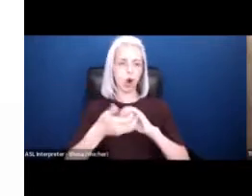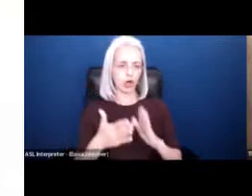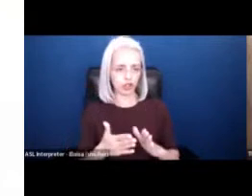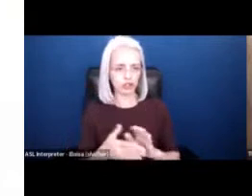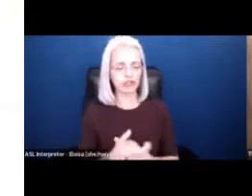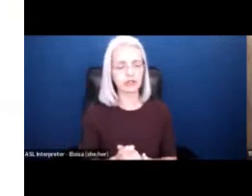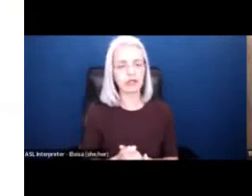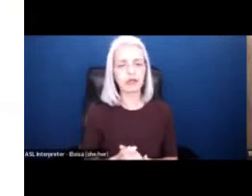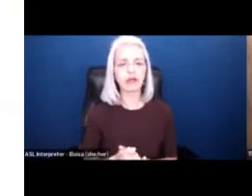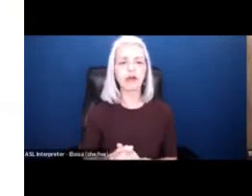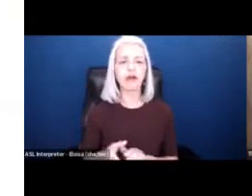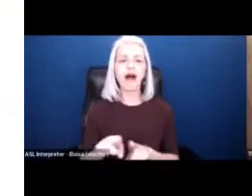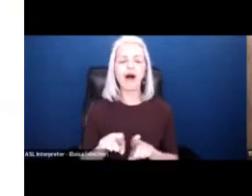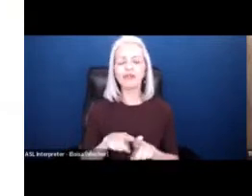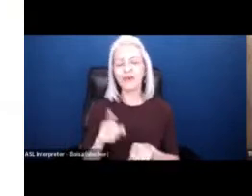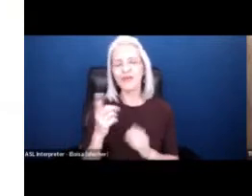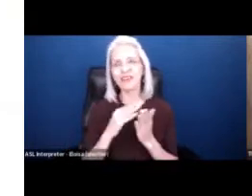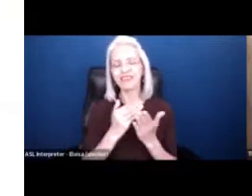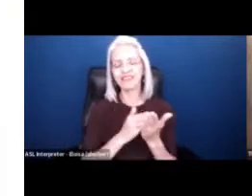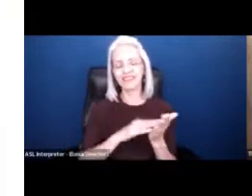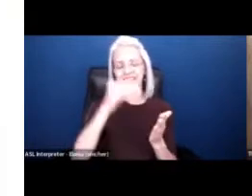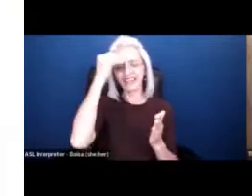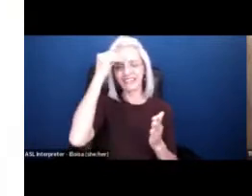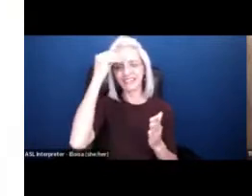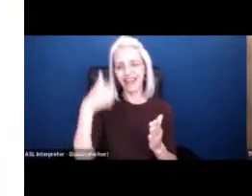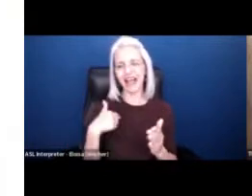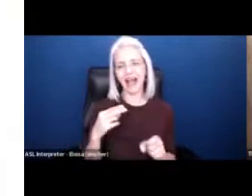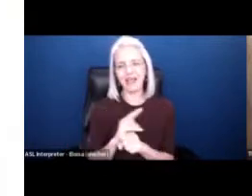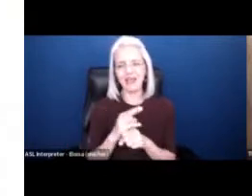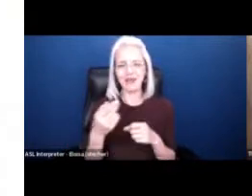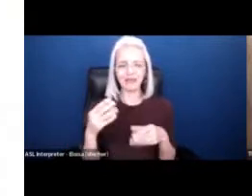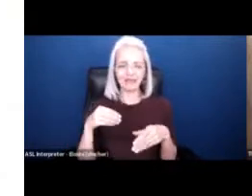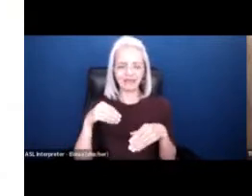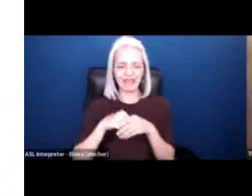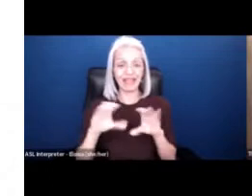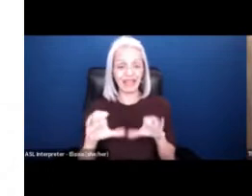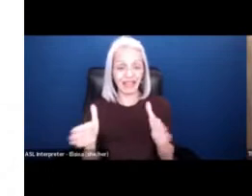of one of the lessons I often used in my classroom was praised